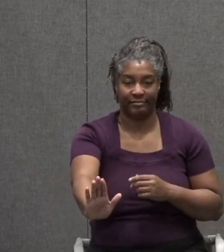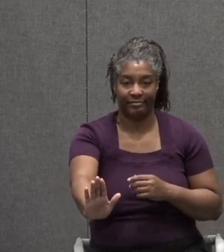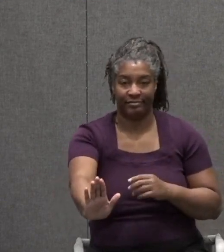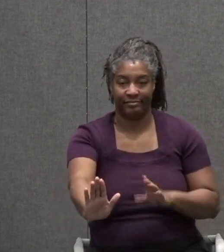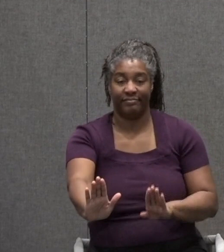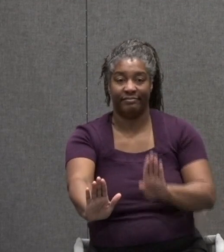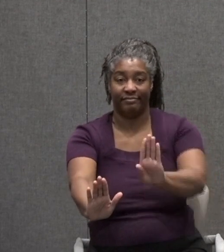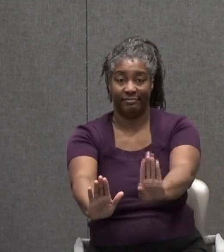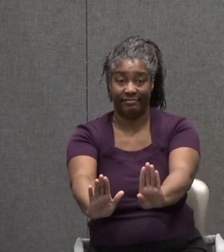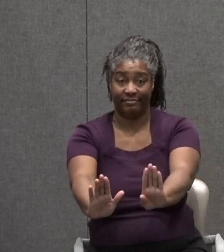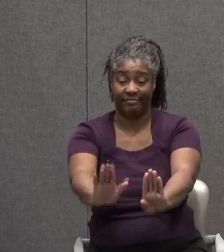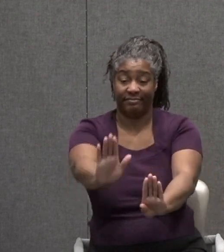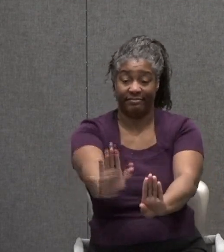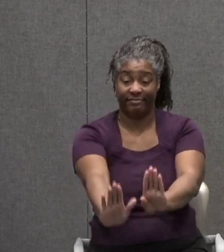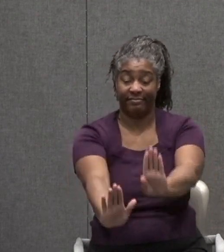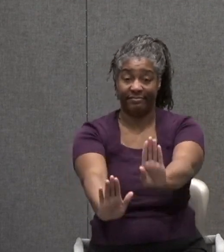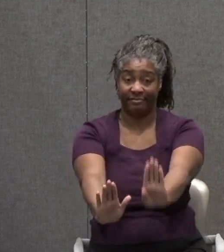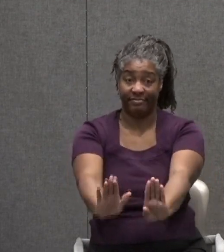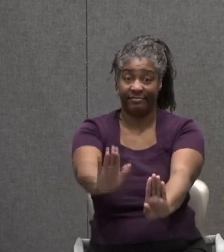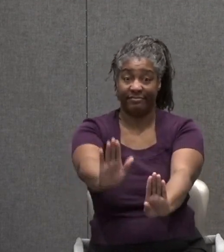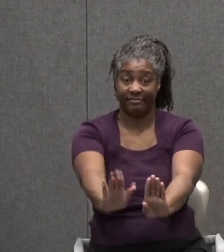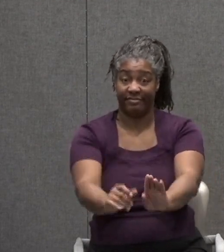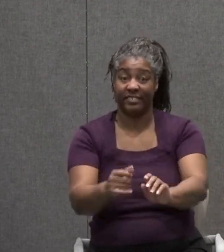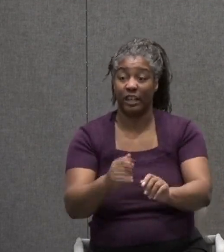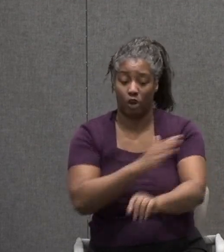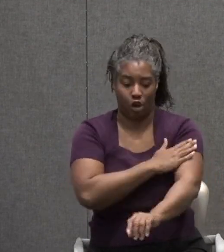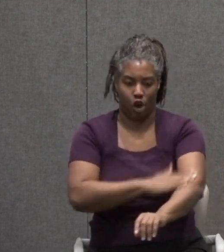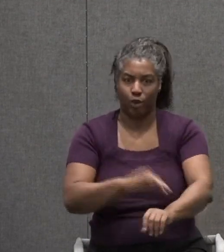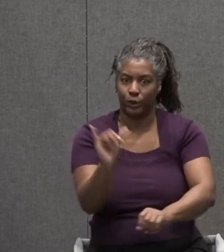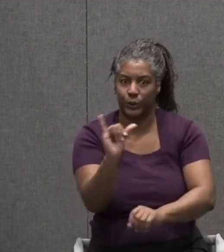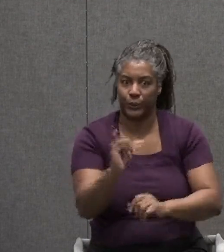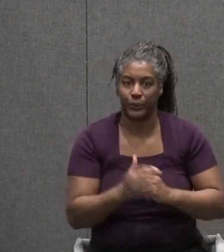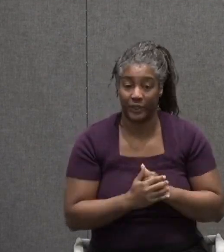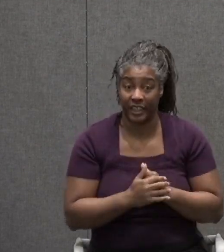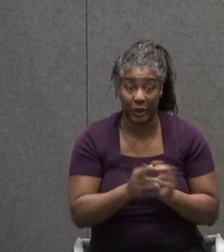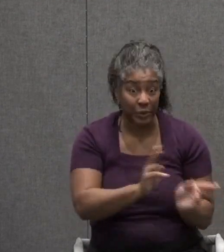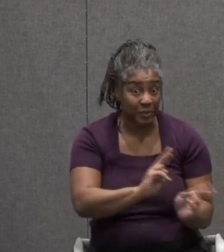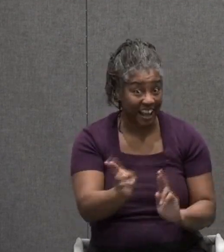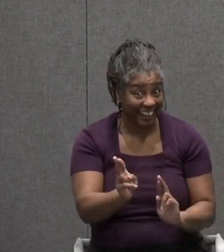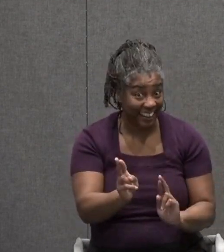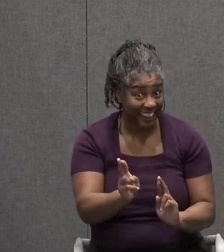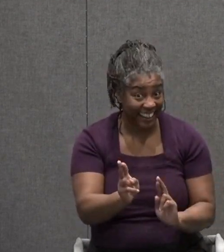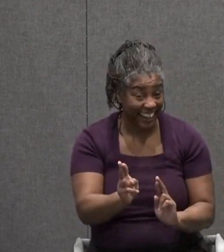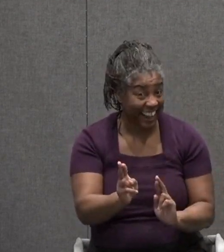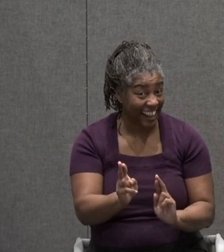Are you ready? On your mark, get set, go.